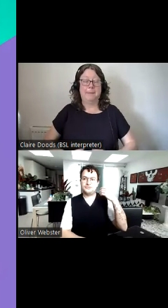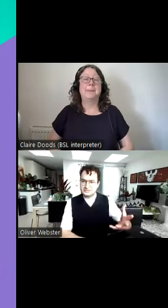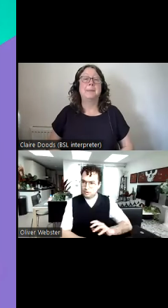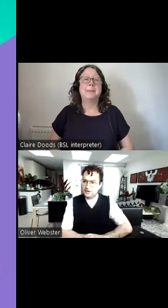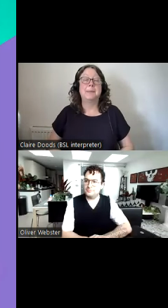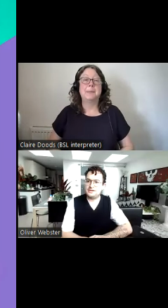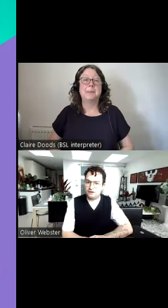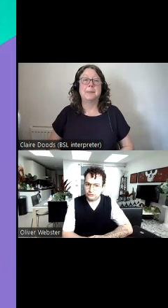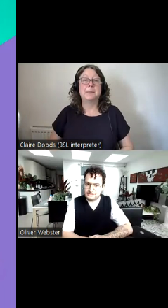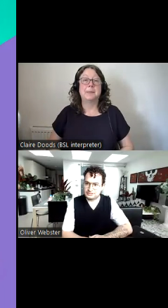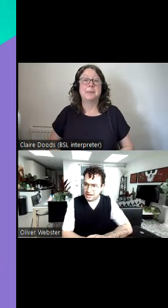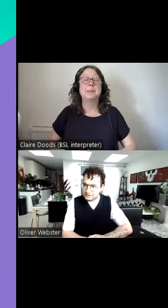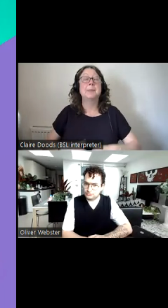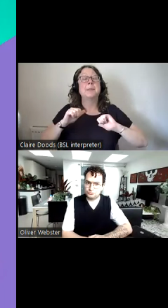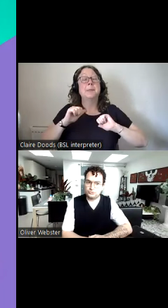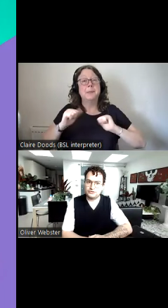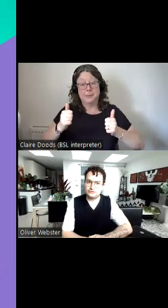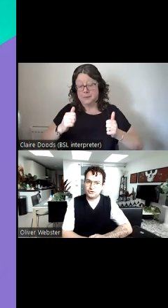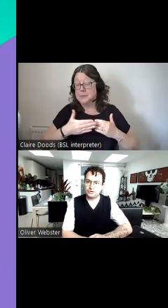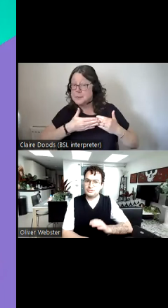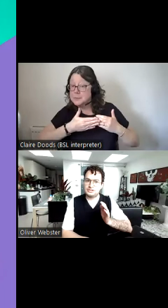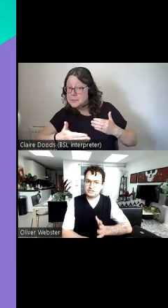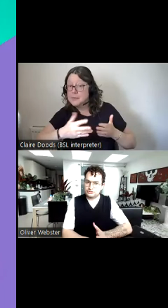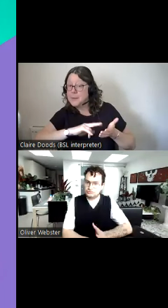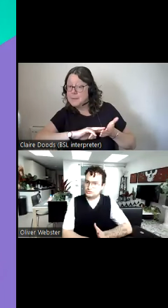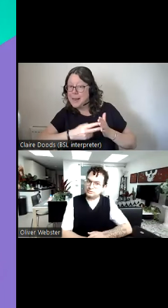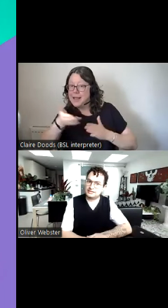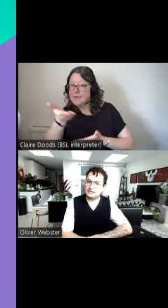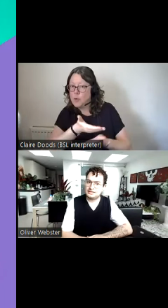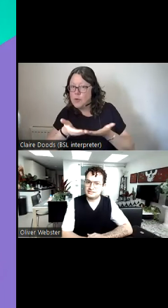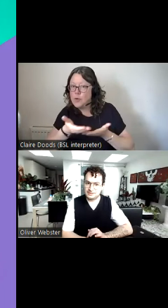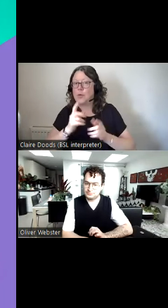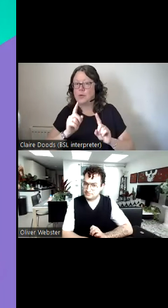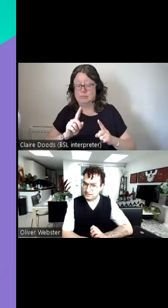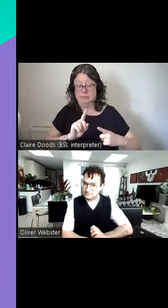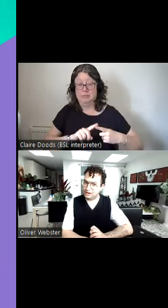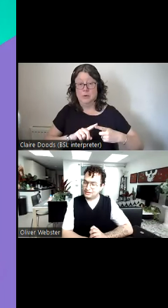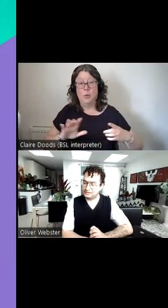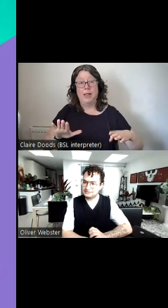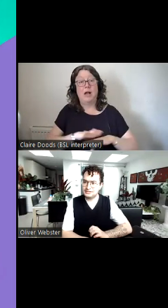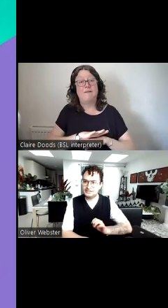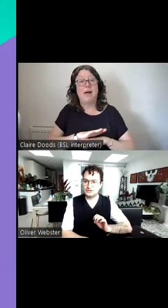This is what we're going to be covering today. We've got digital subtitling tips and best practice,